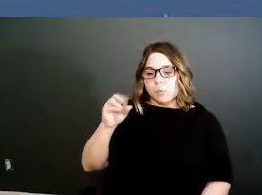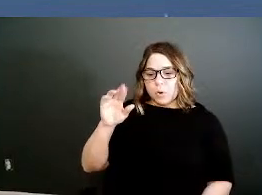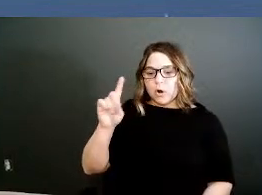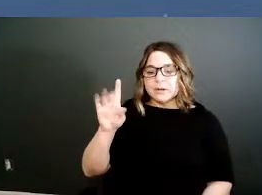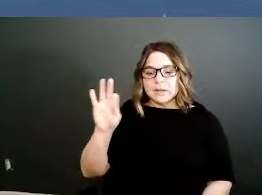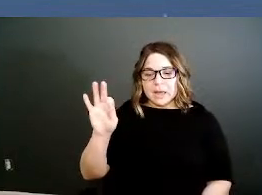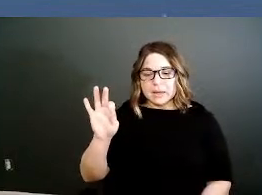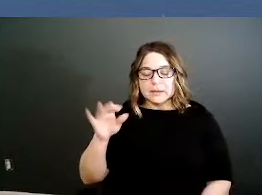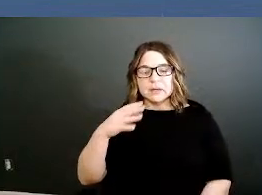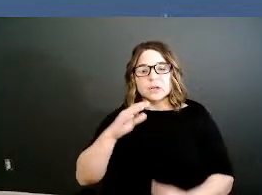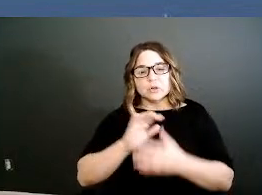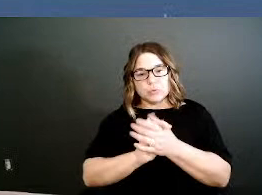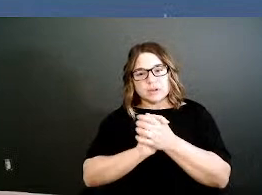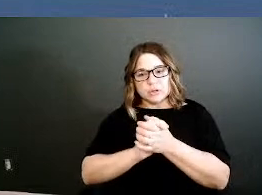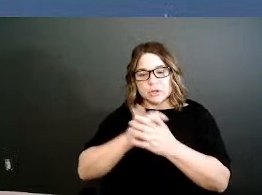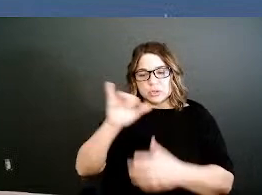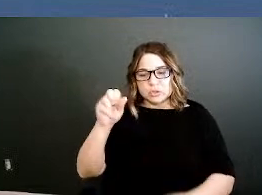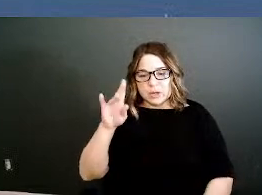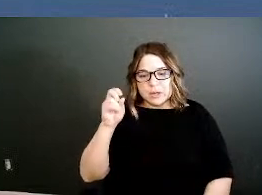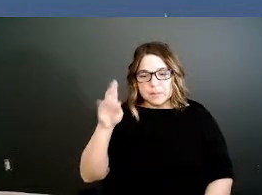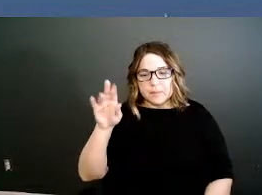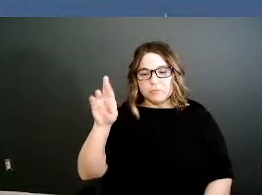THE HEIGHT OF THE UPRISING COUNCIL MEMBER CANO OUR